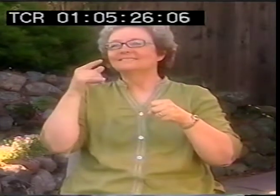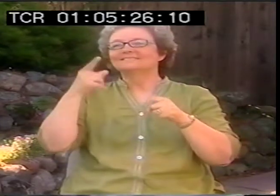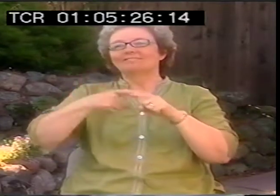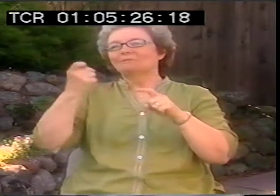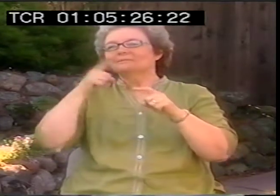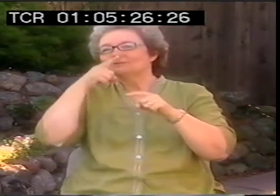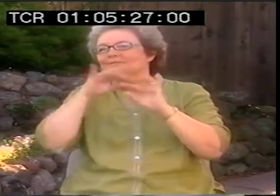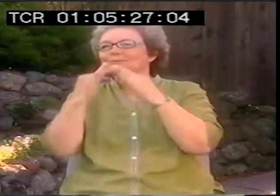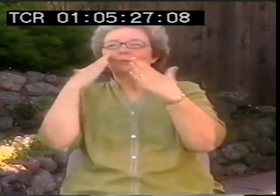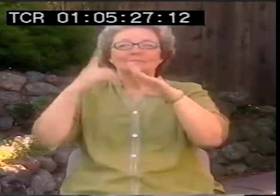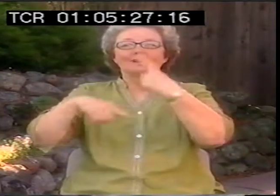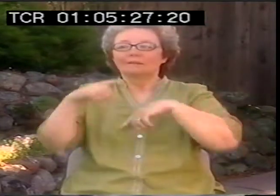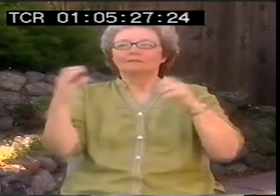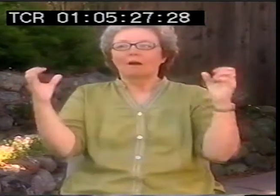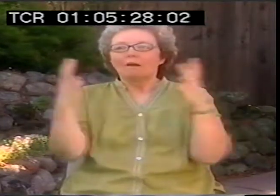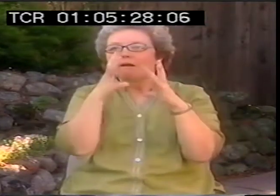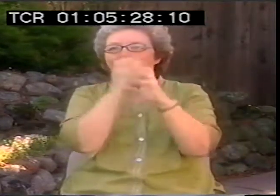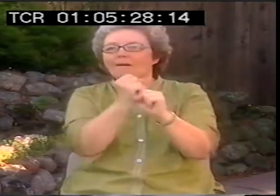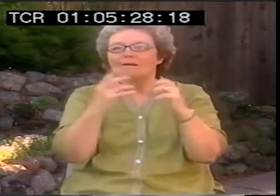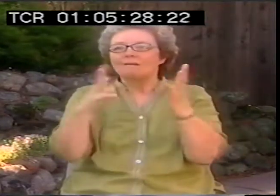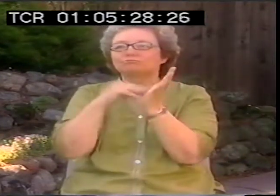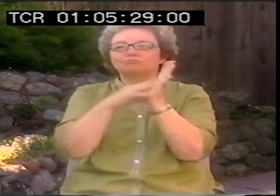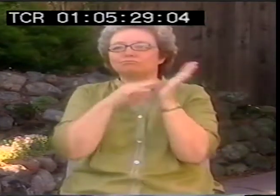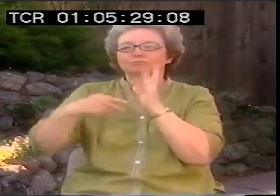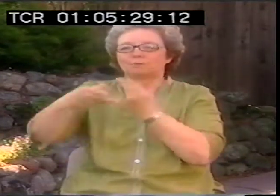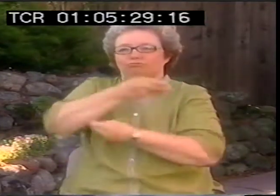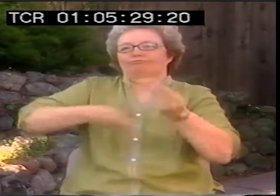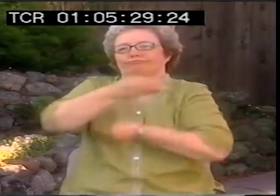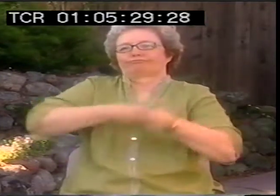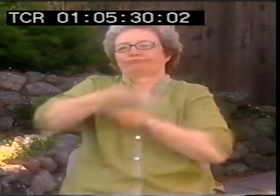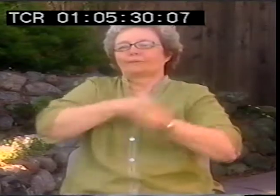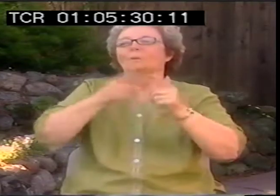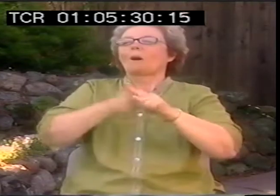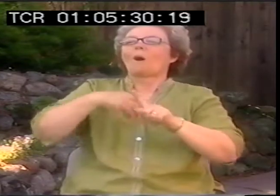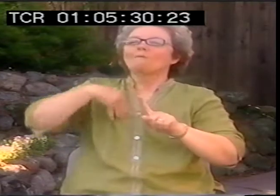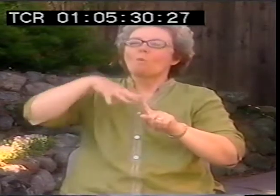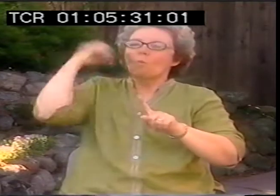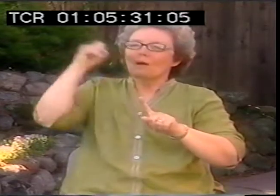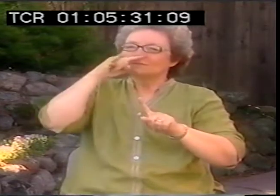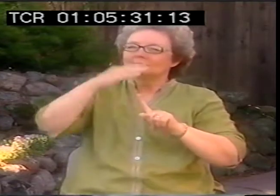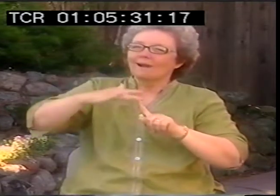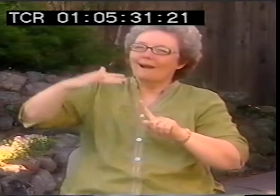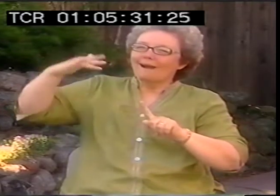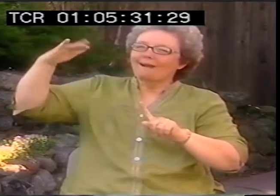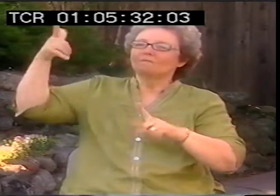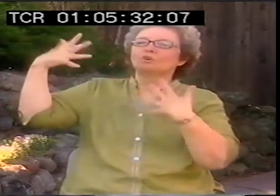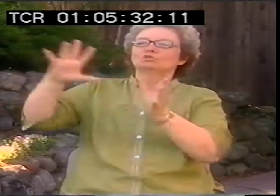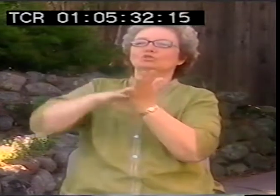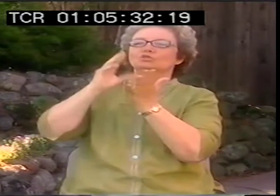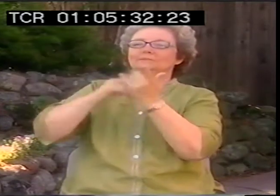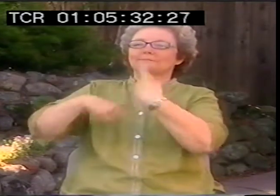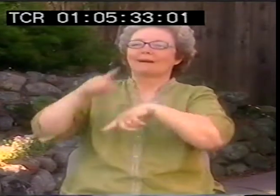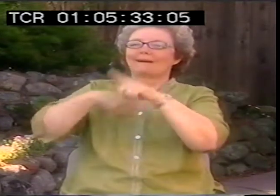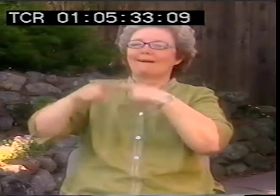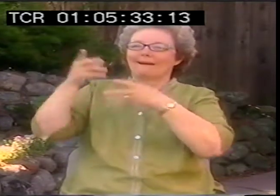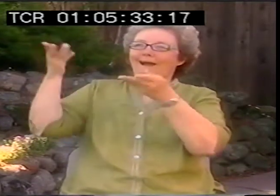And all the other kids who were from hearing families or whatever were so captivated, and they picked it up from us.